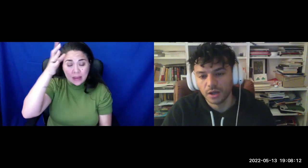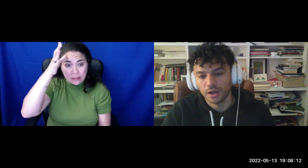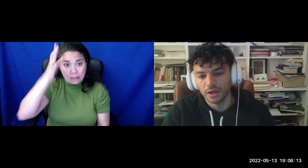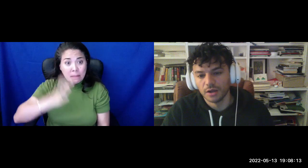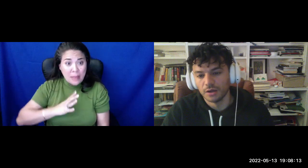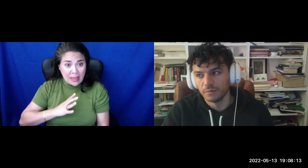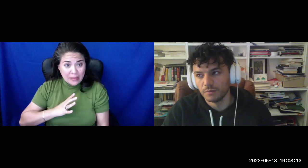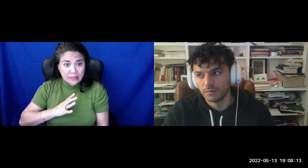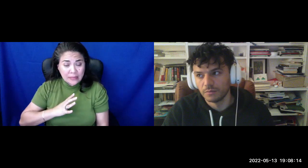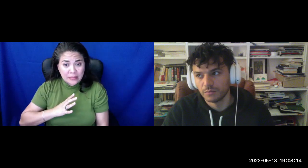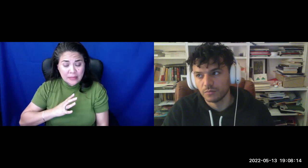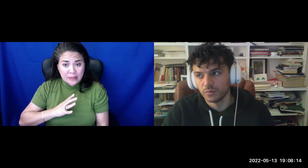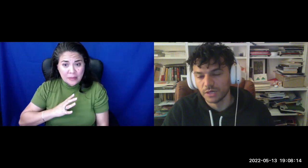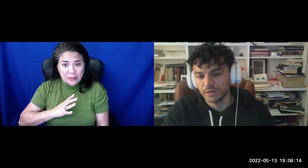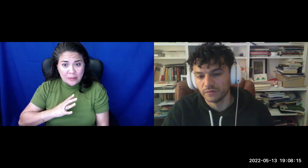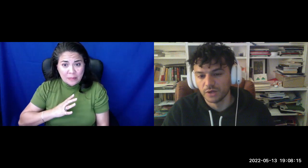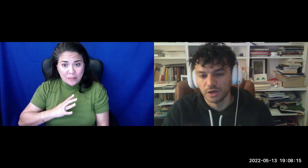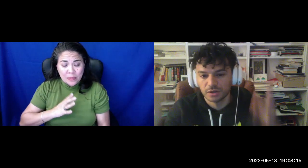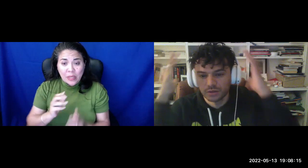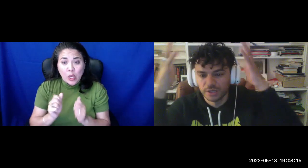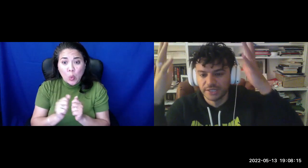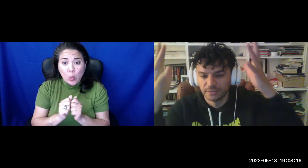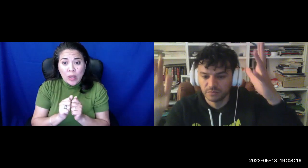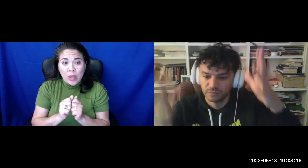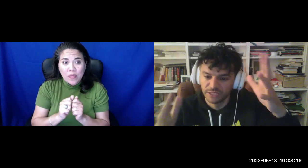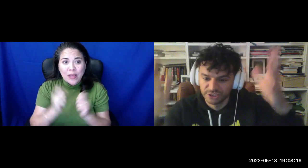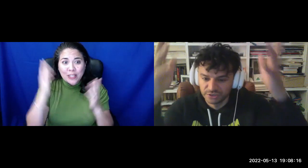Raymond Antrobus (He/Him): up with we're 30 ish.